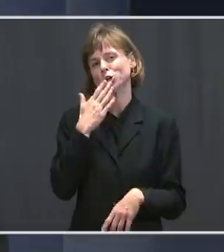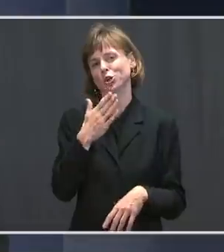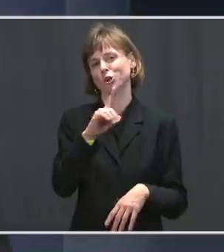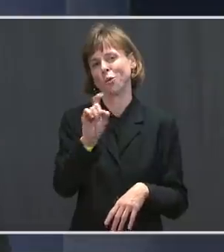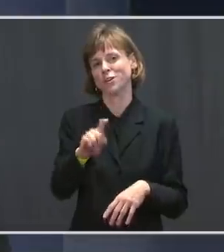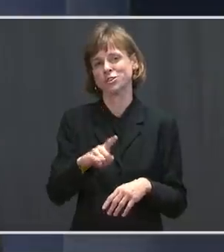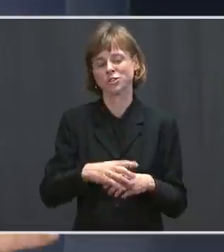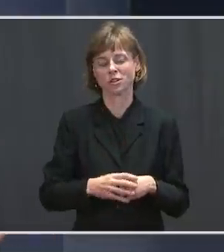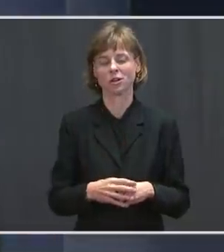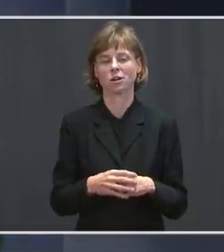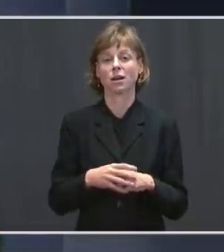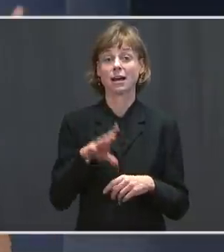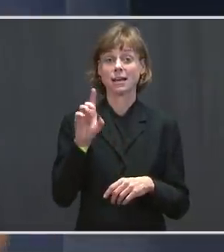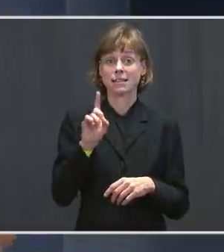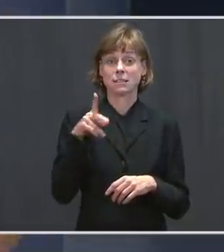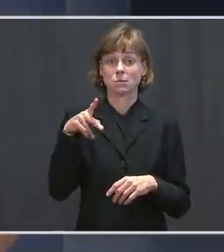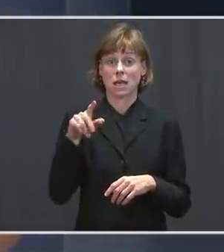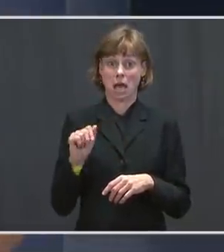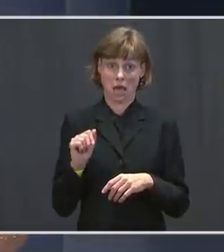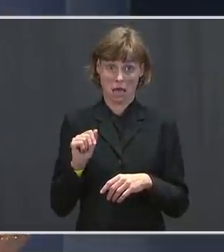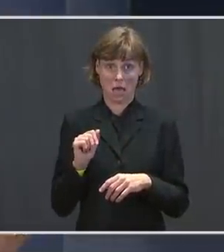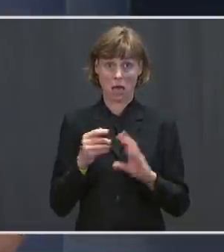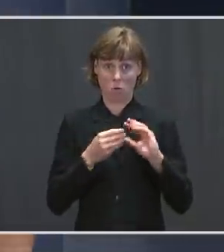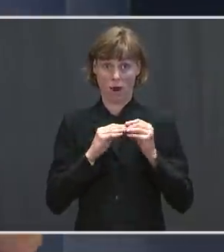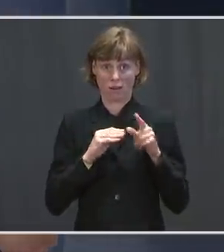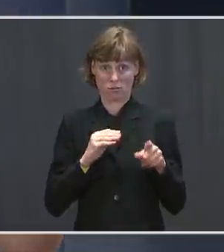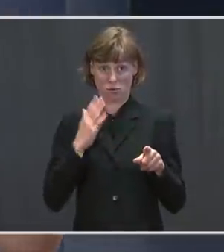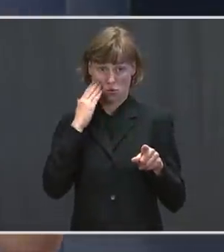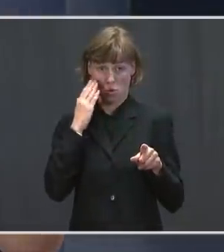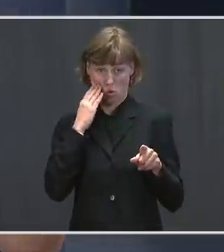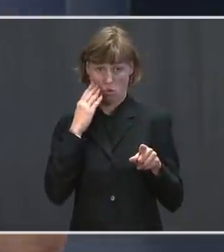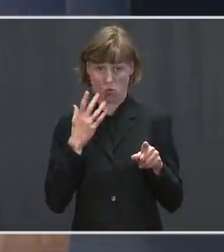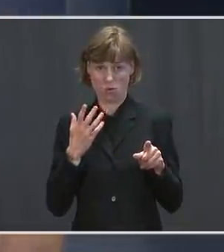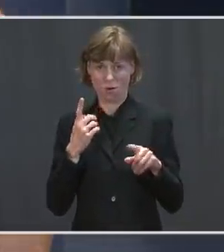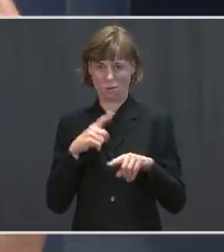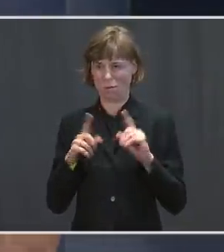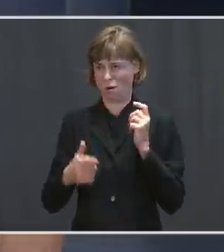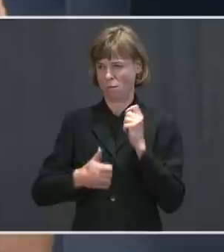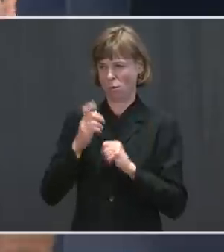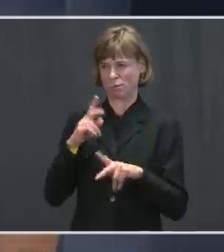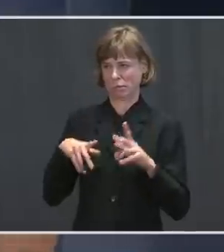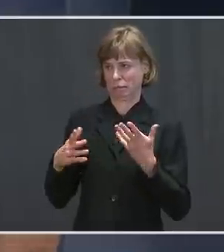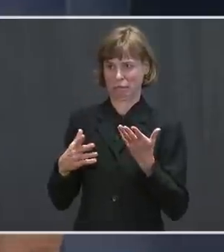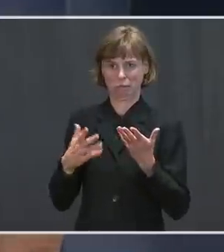So DPA ratings, which you're probably familiar with, but everybody may not be, which kind of gives an assessment